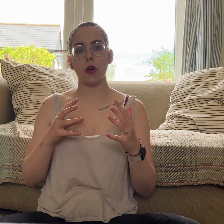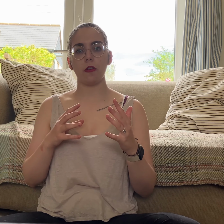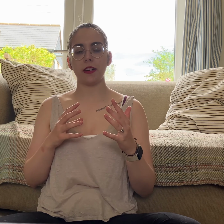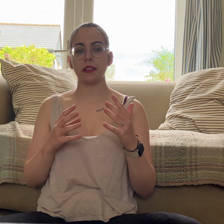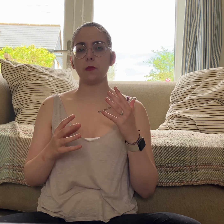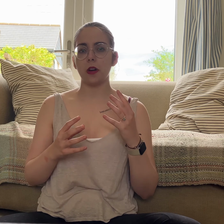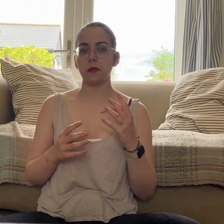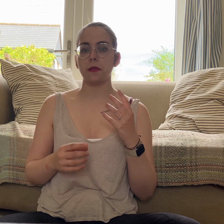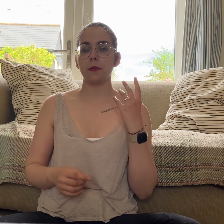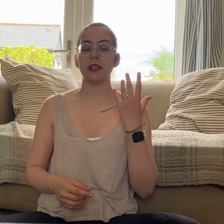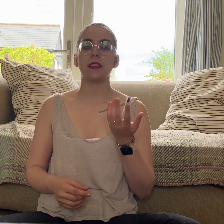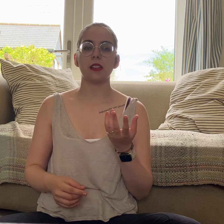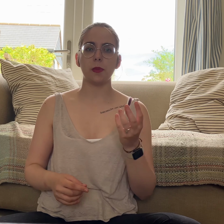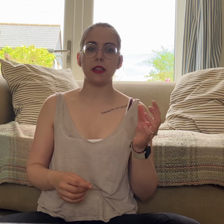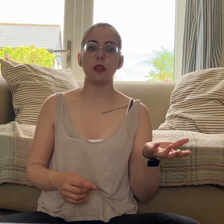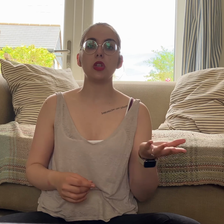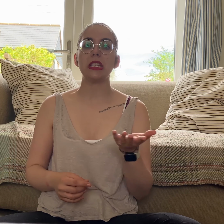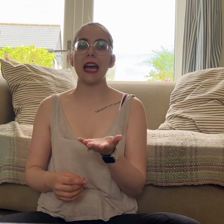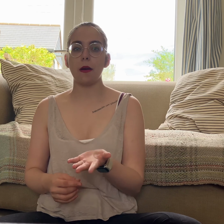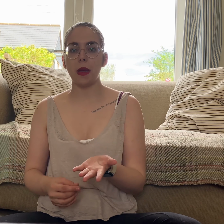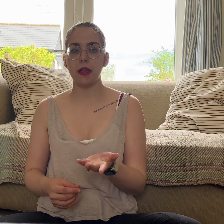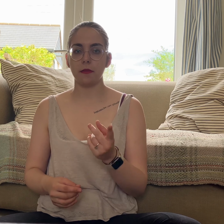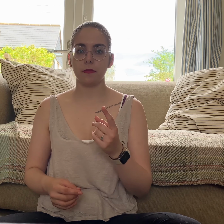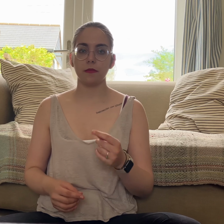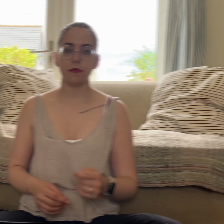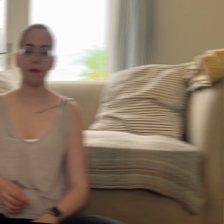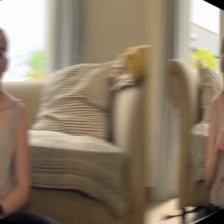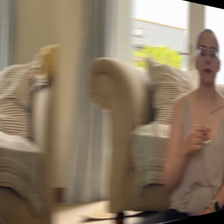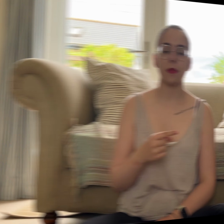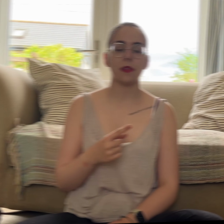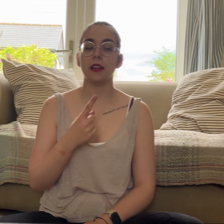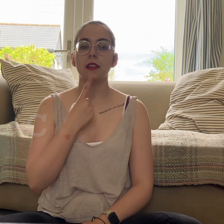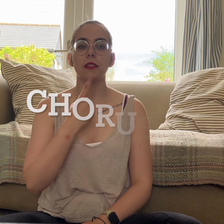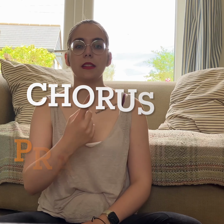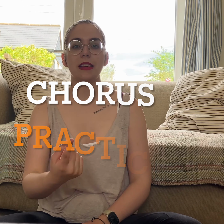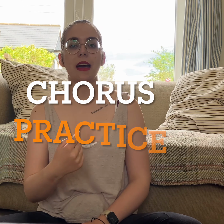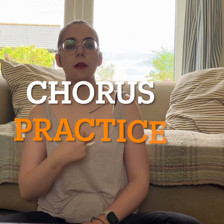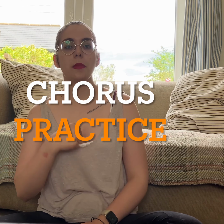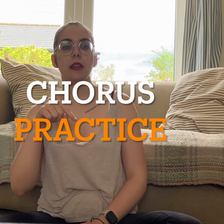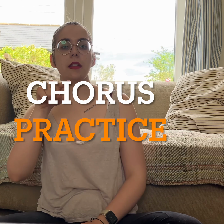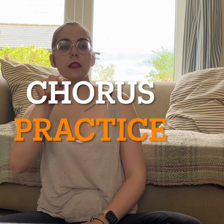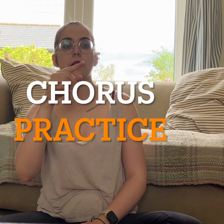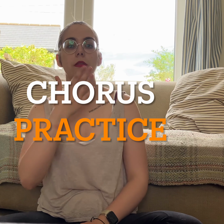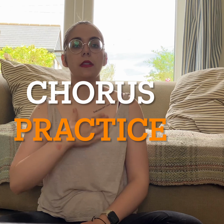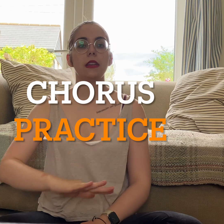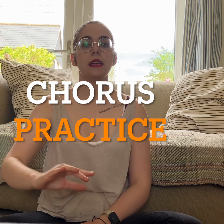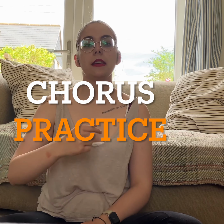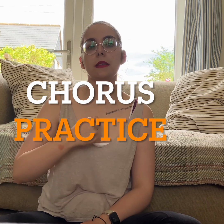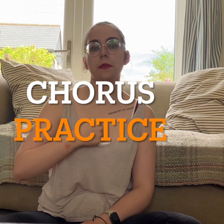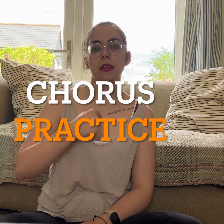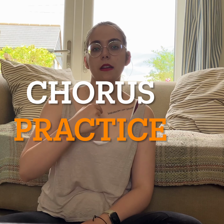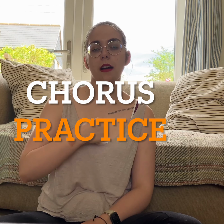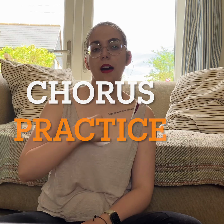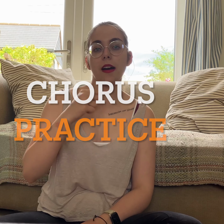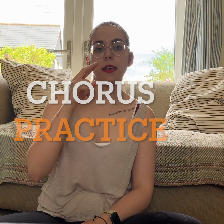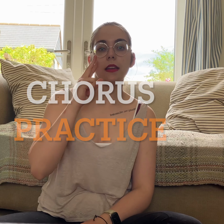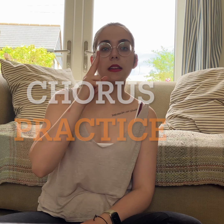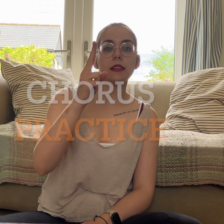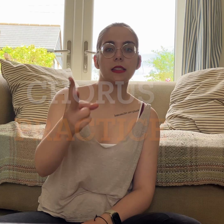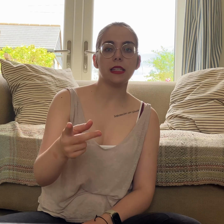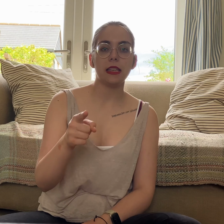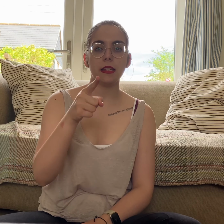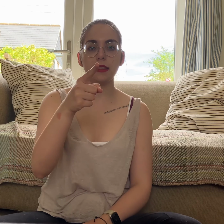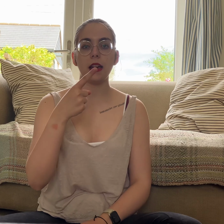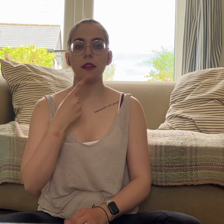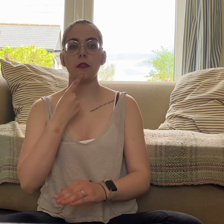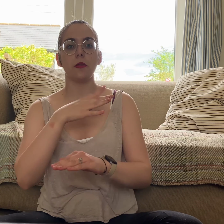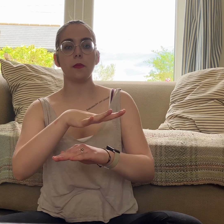chorus in one which starts with "To tell me...". "To tell me you need me, I see that you're